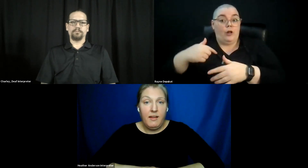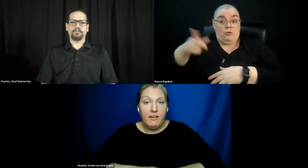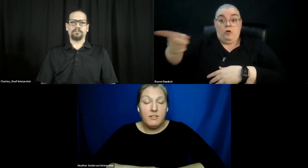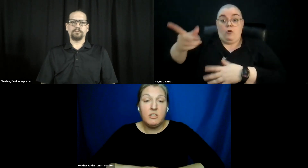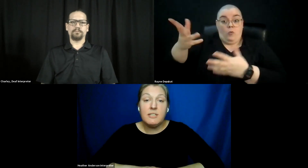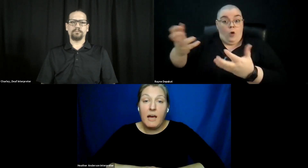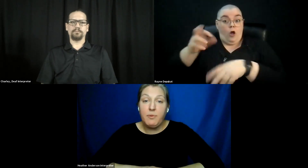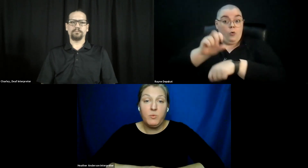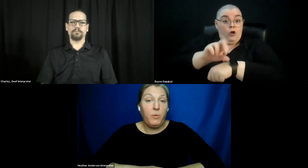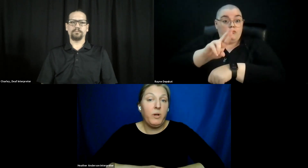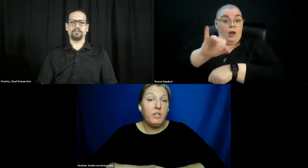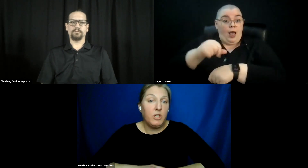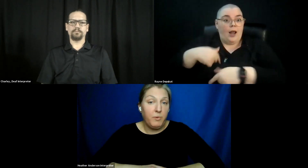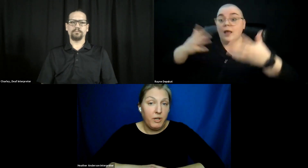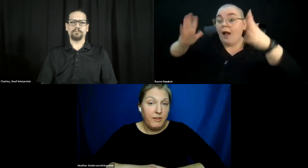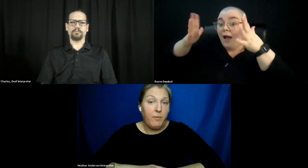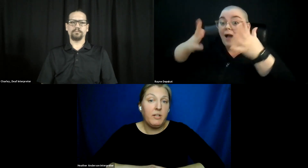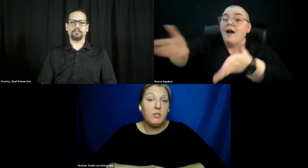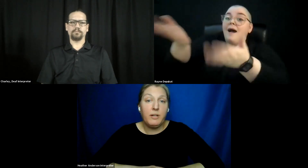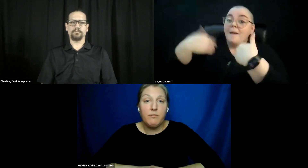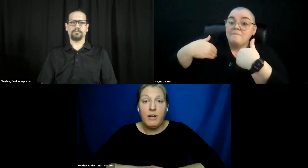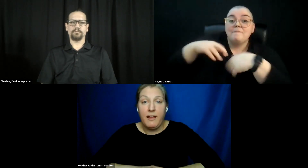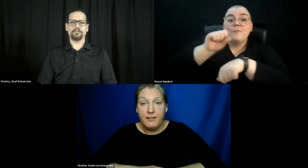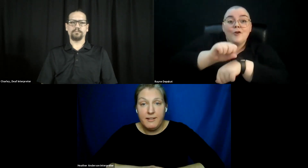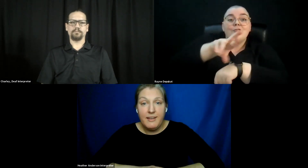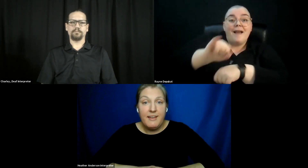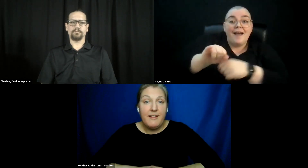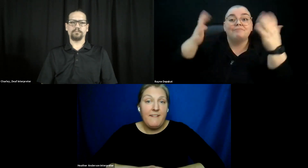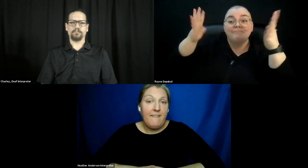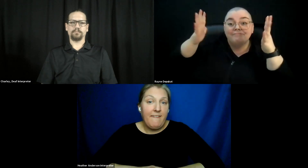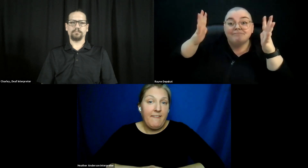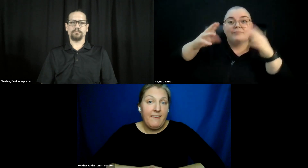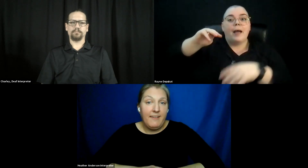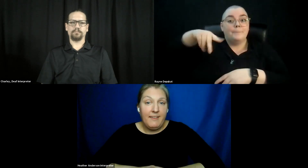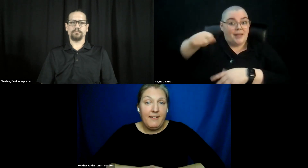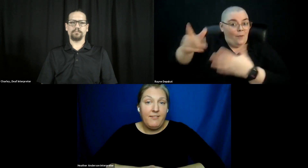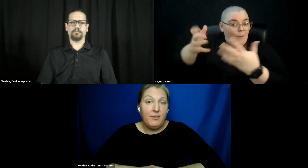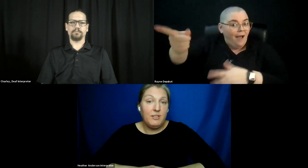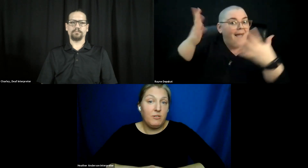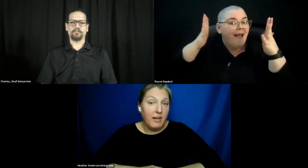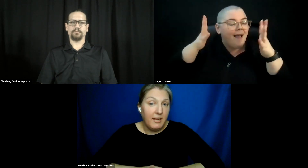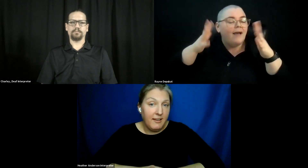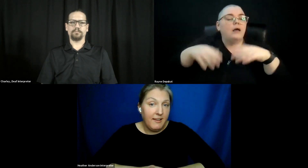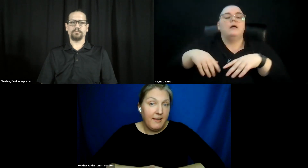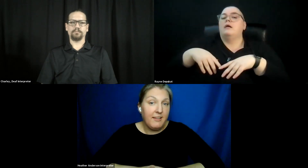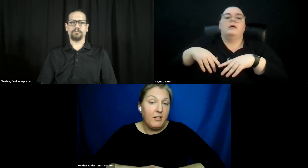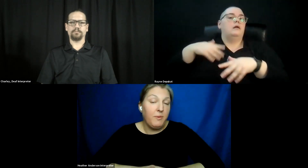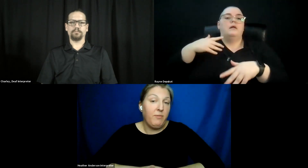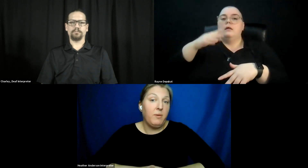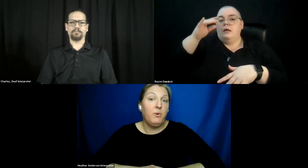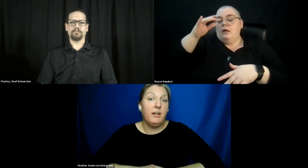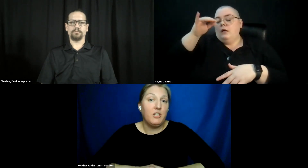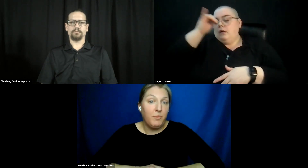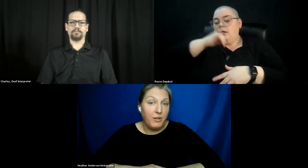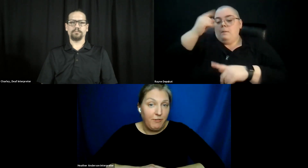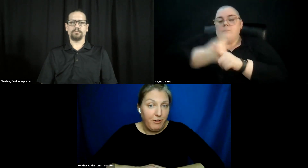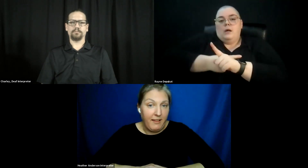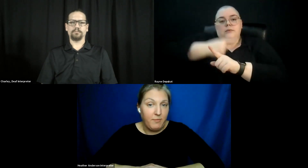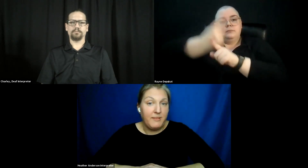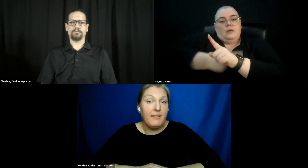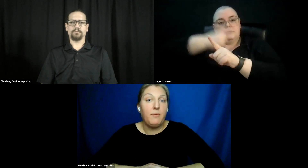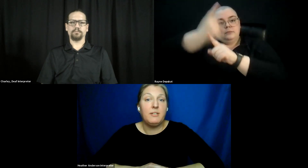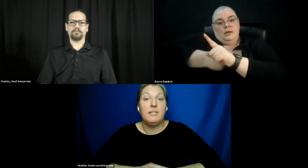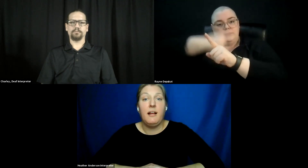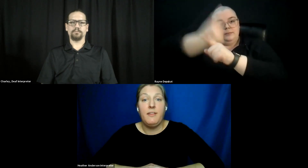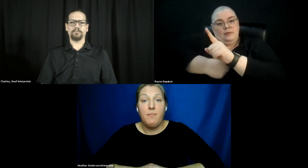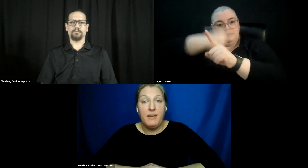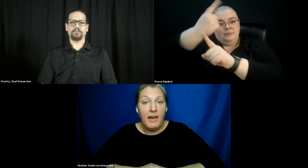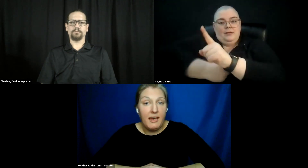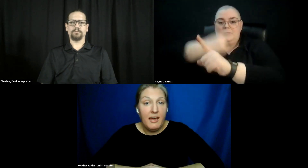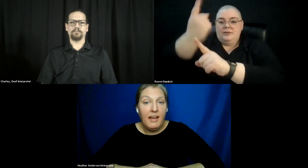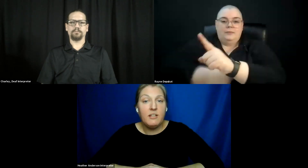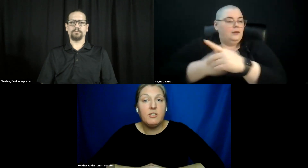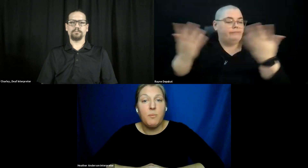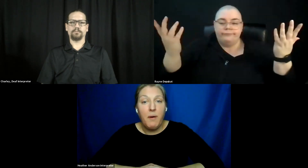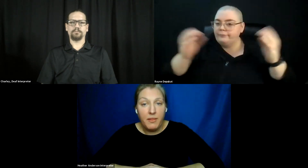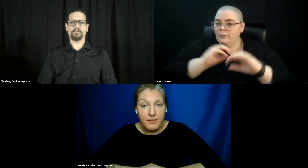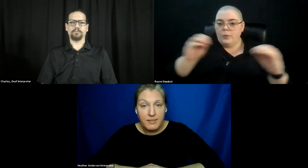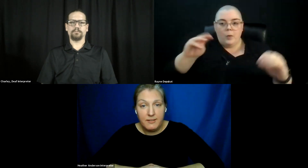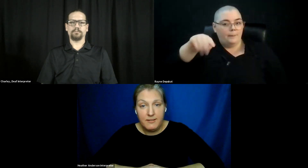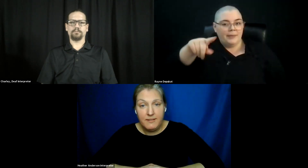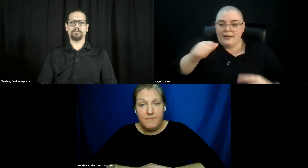So it just happened with one interpreter, they wanted to work in Rhode Island, which is great. You know we have one more interpreter in Rhode Island, but then they went to get on the MPA, and it took months.